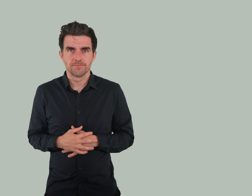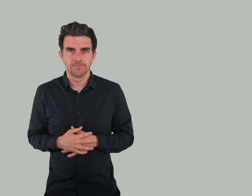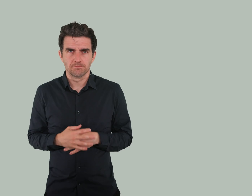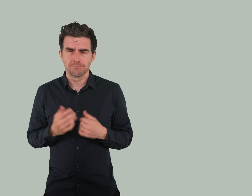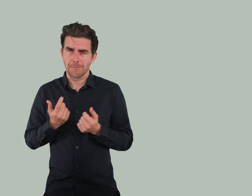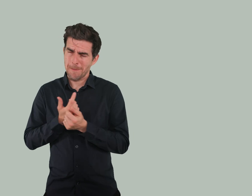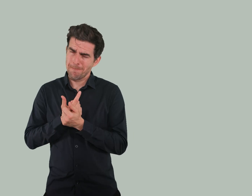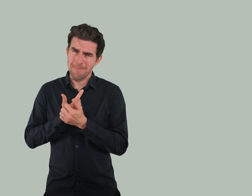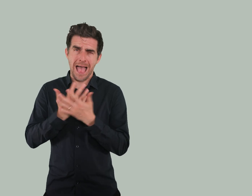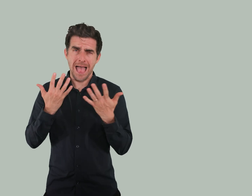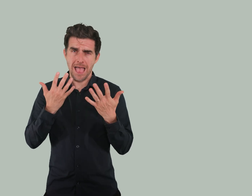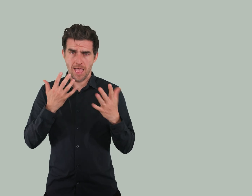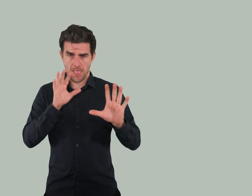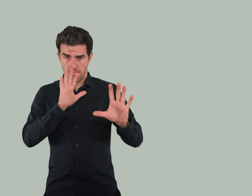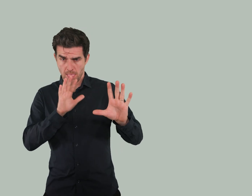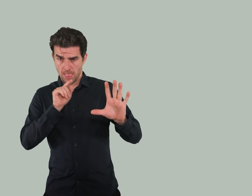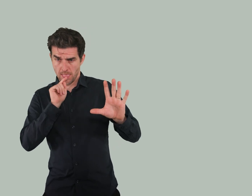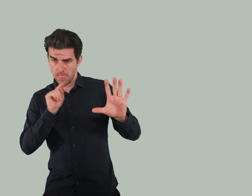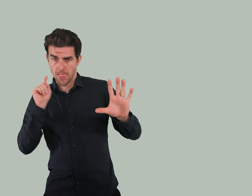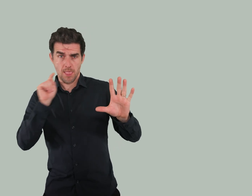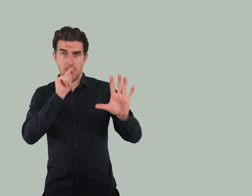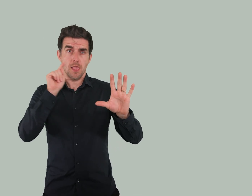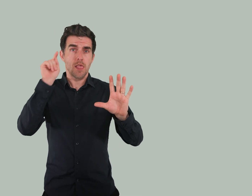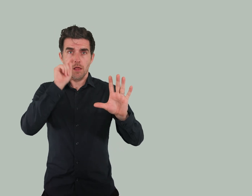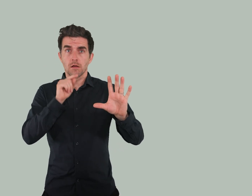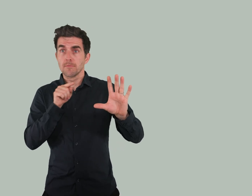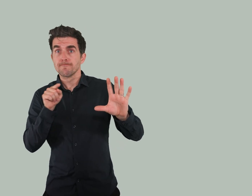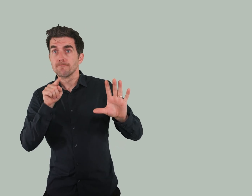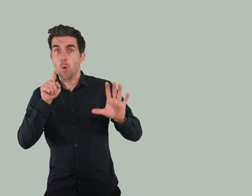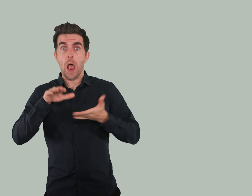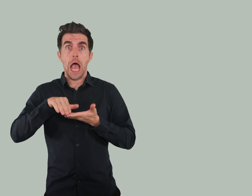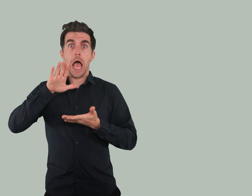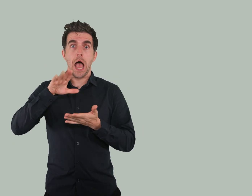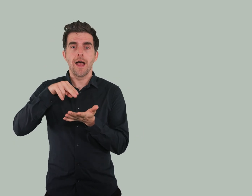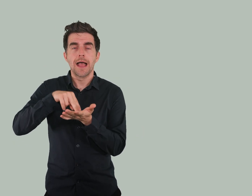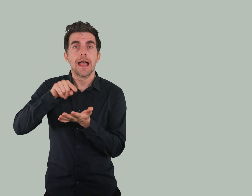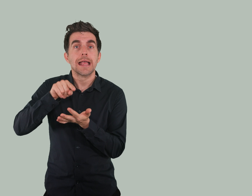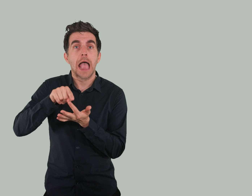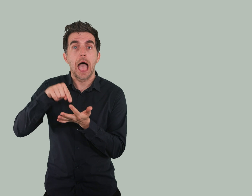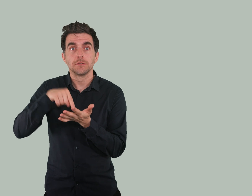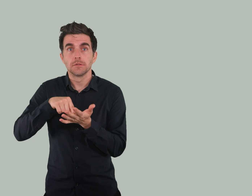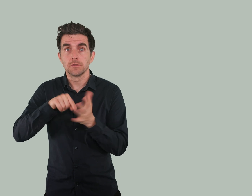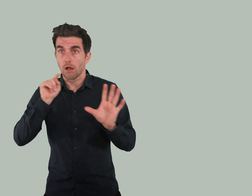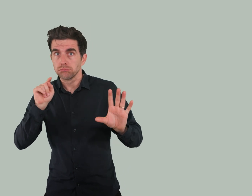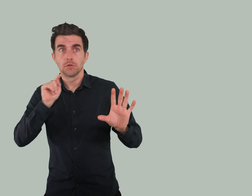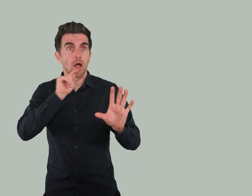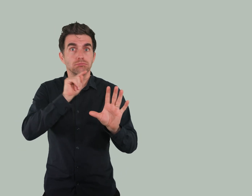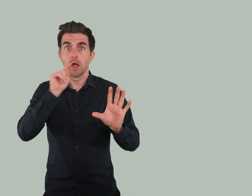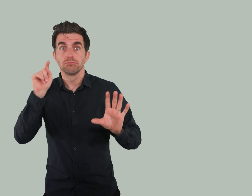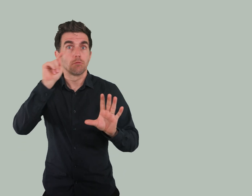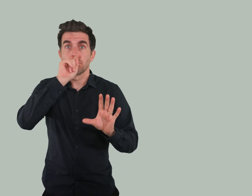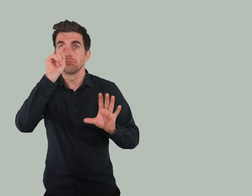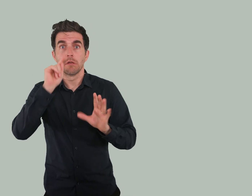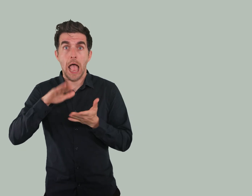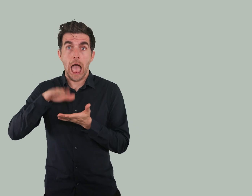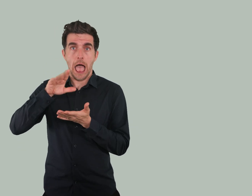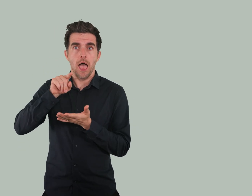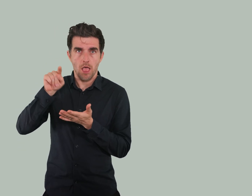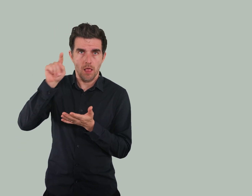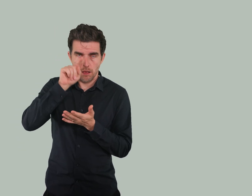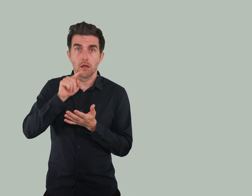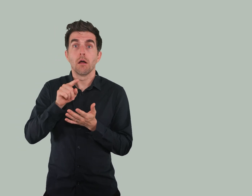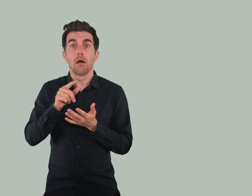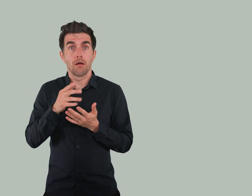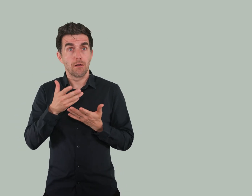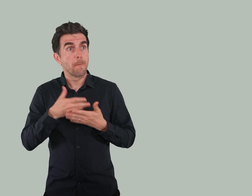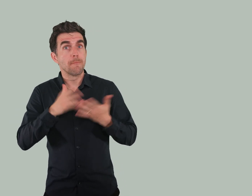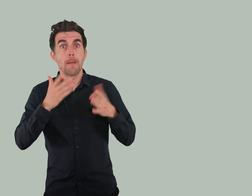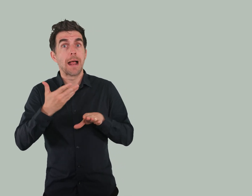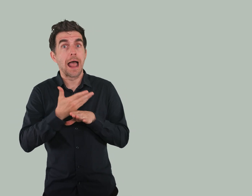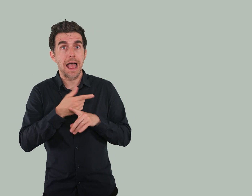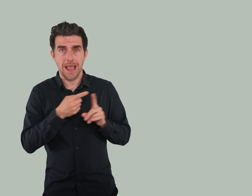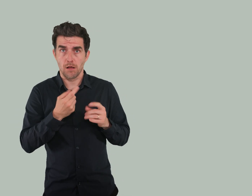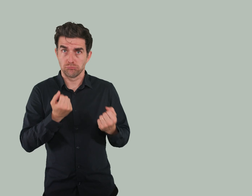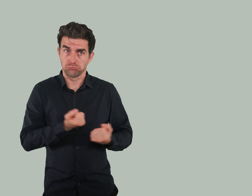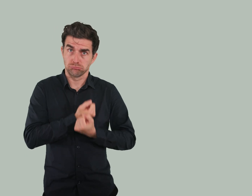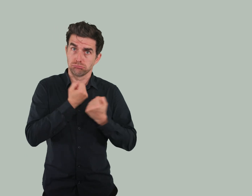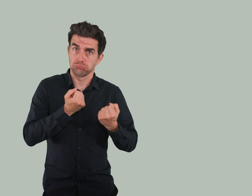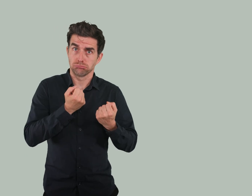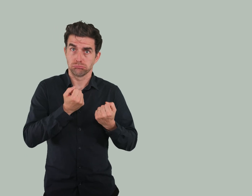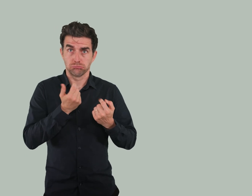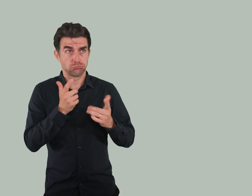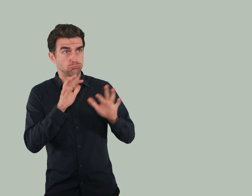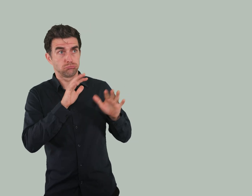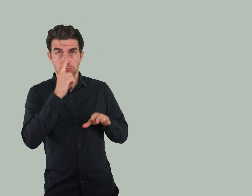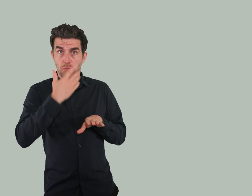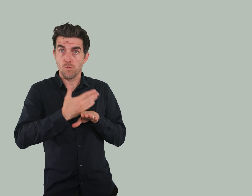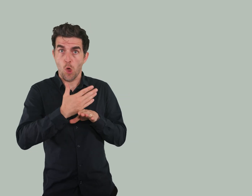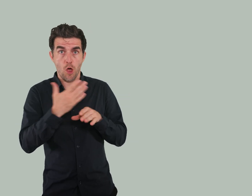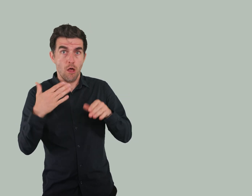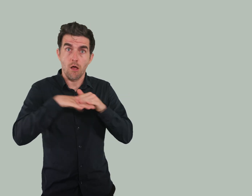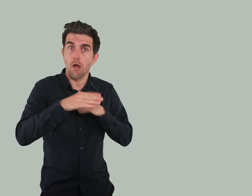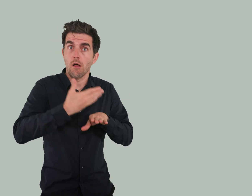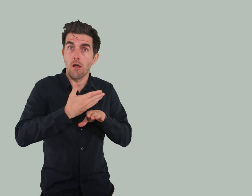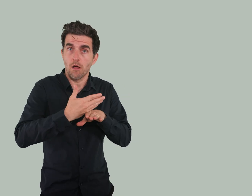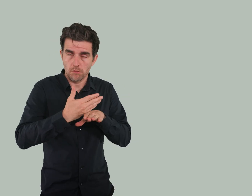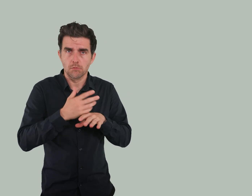In many high-NEET areas, the public sector is the dominant employer.